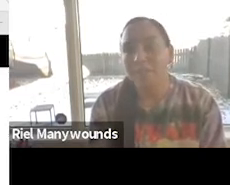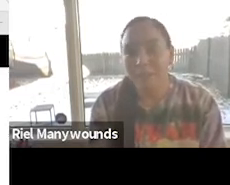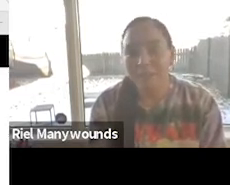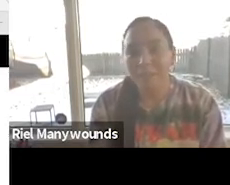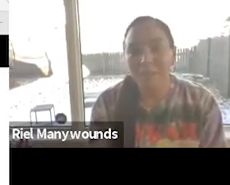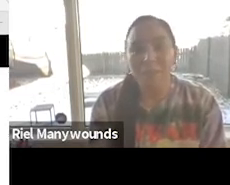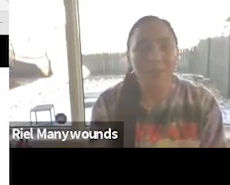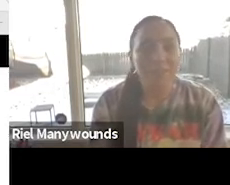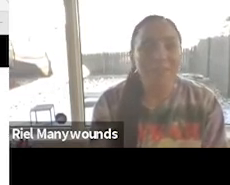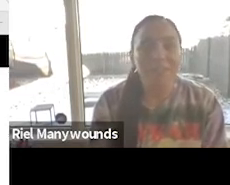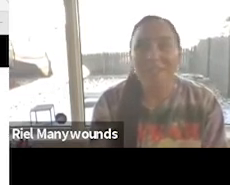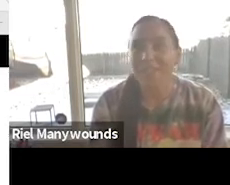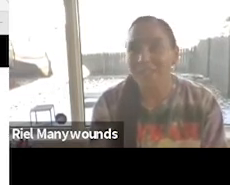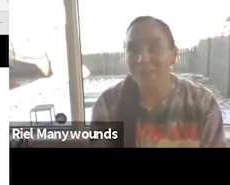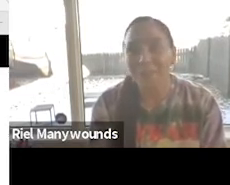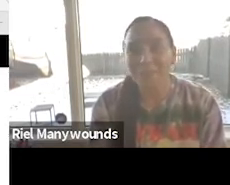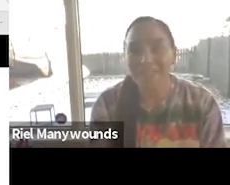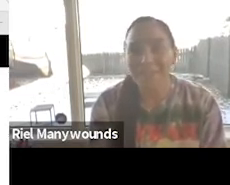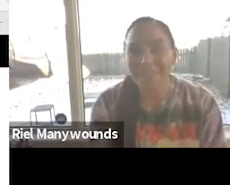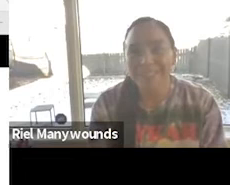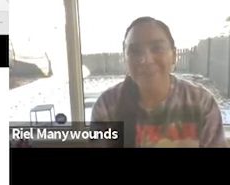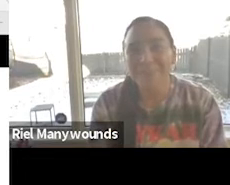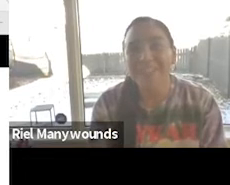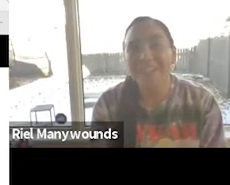means or what reconciliation in the workplace means. But